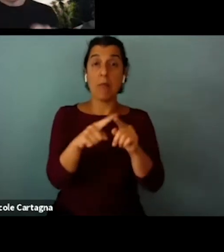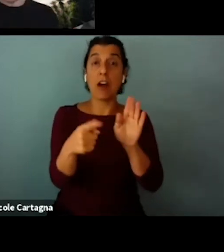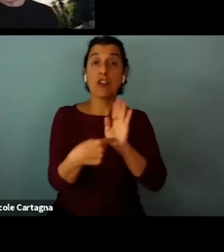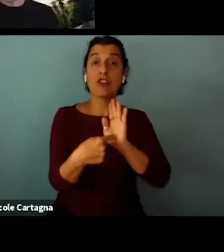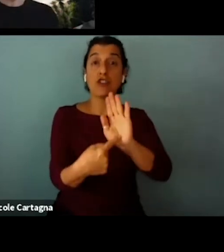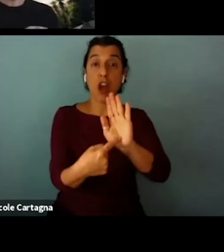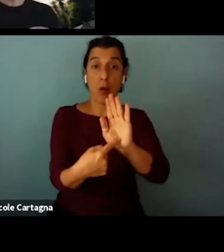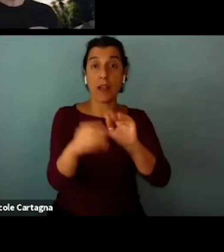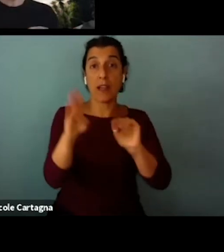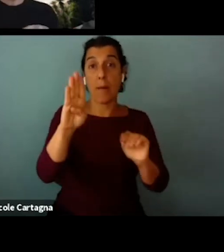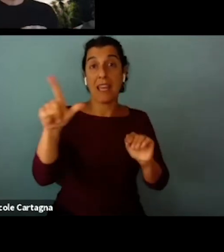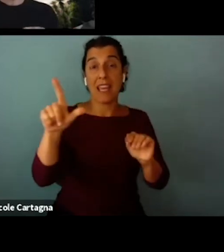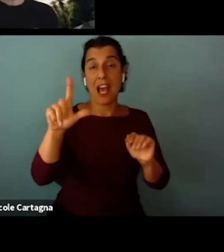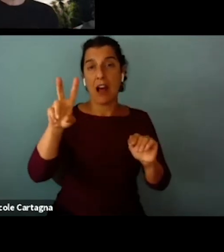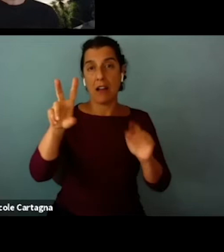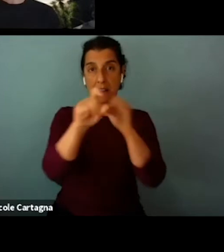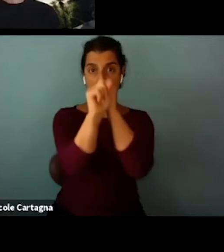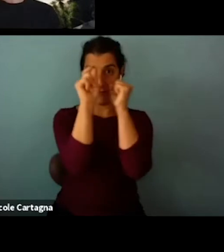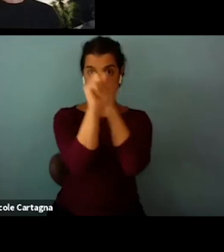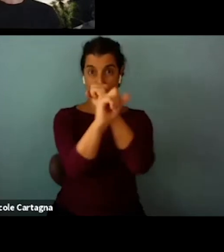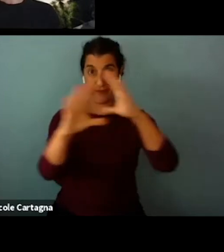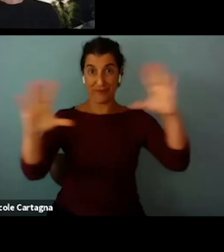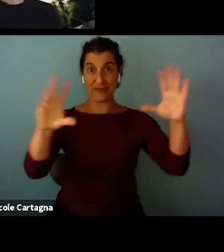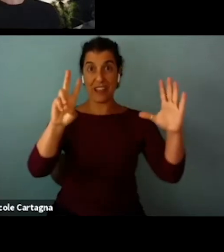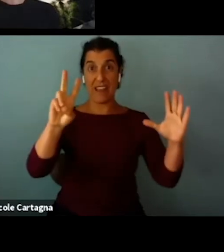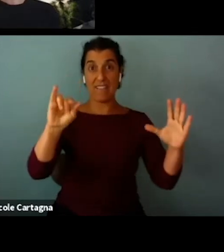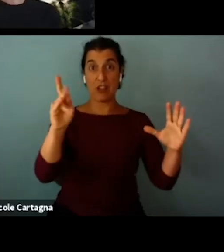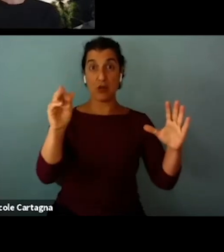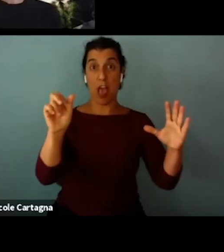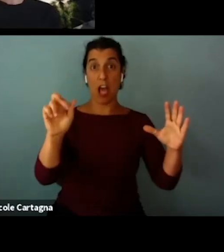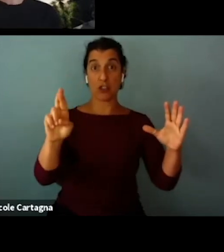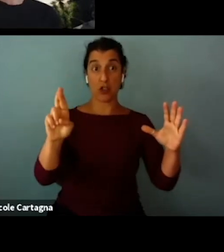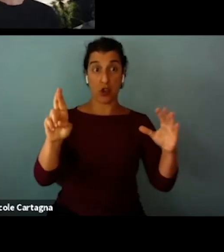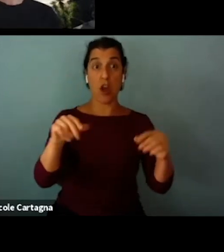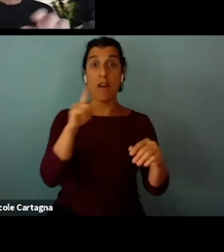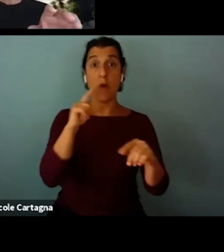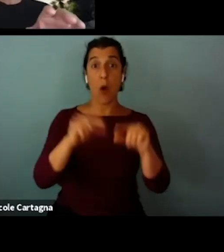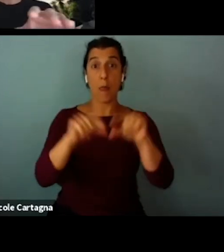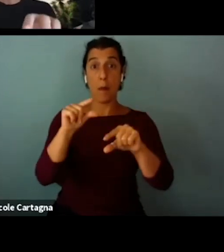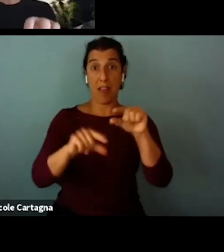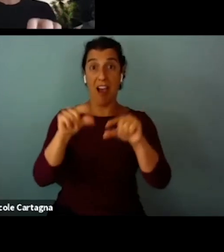visualizer and this is in a block stacking one and it's showing that you can visualize